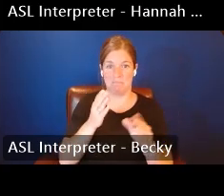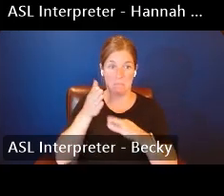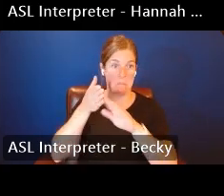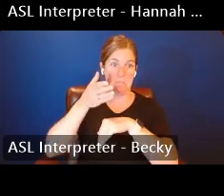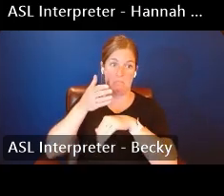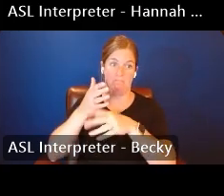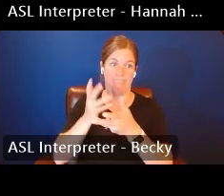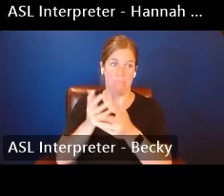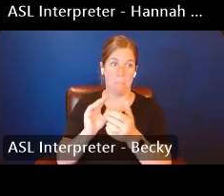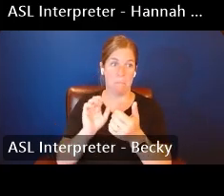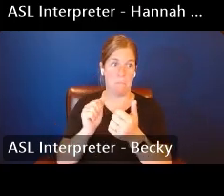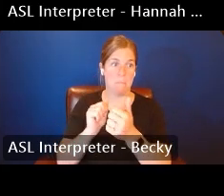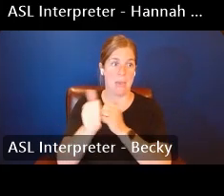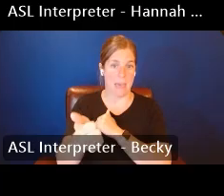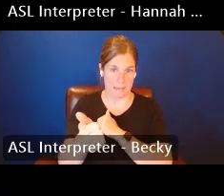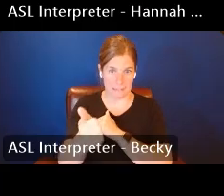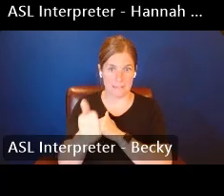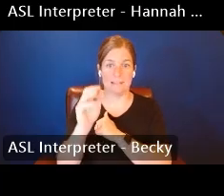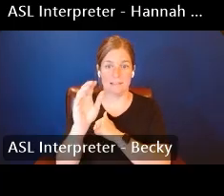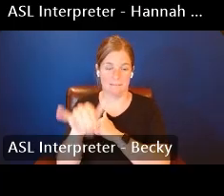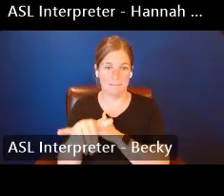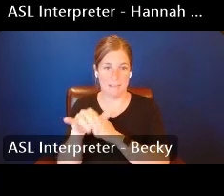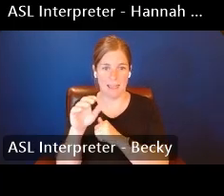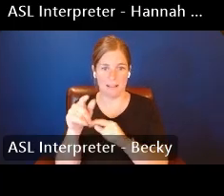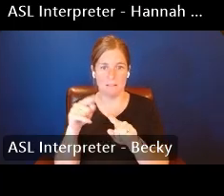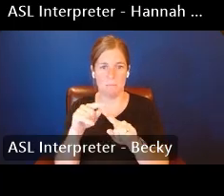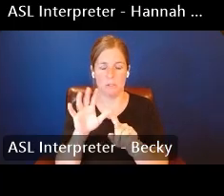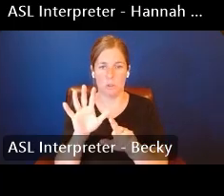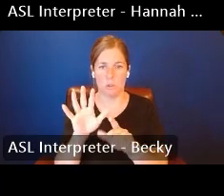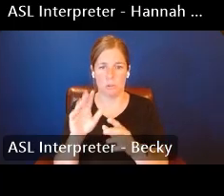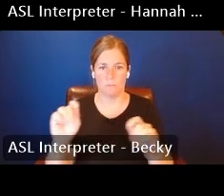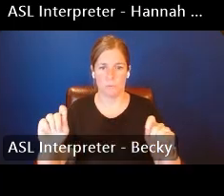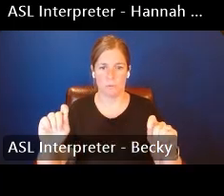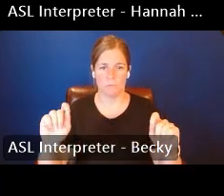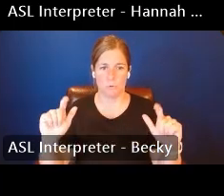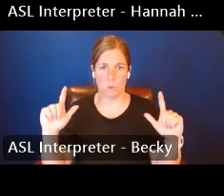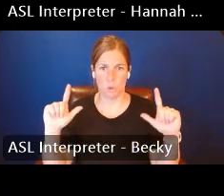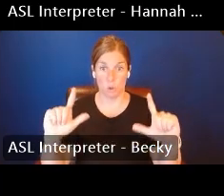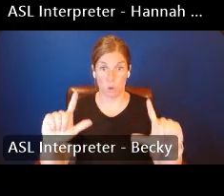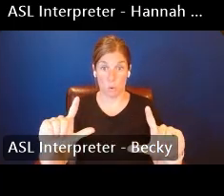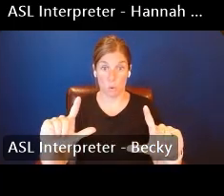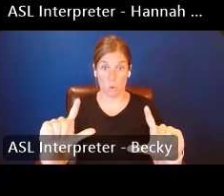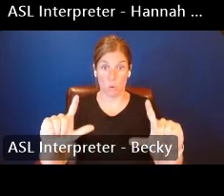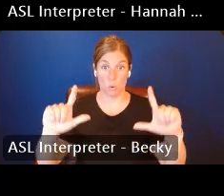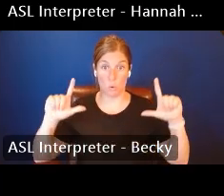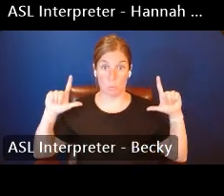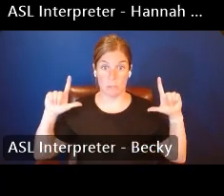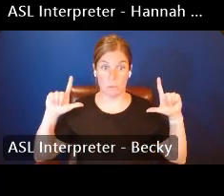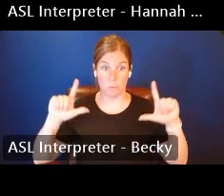If you Shift, Tab, back up to the-- Zoom out button. Zoom in button. to the search. Default map view. Home button.